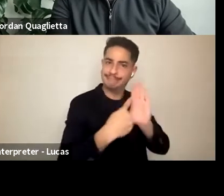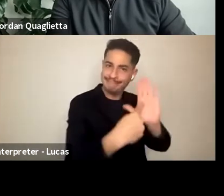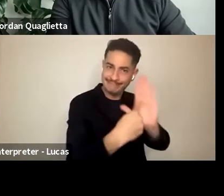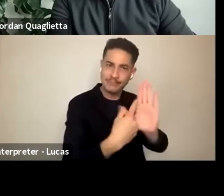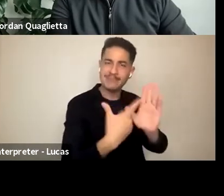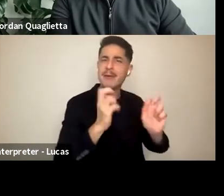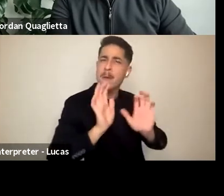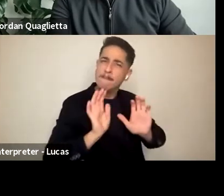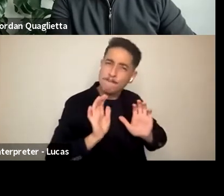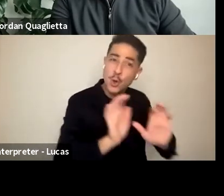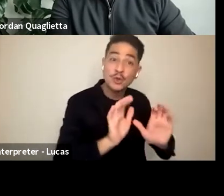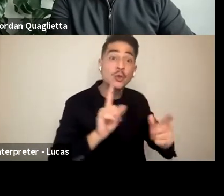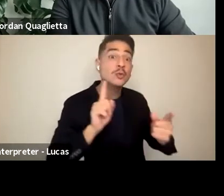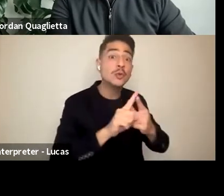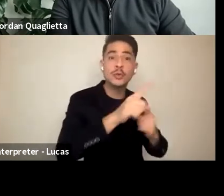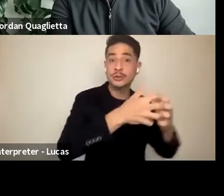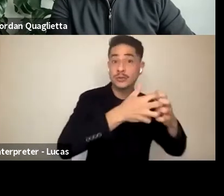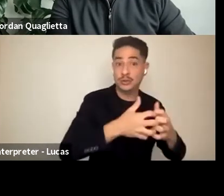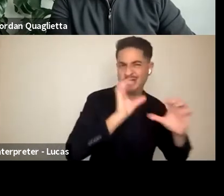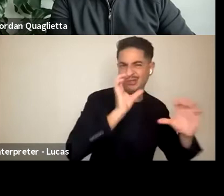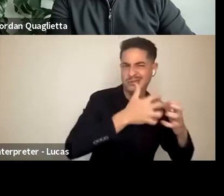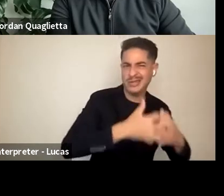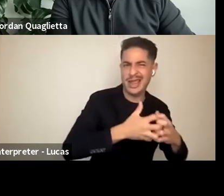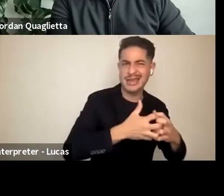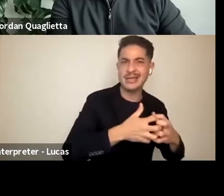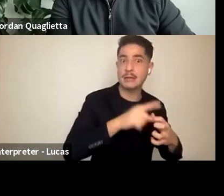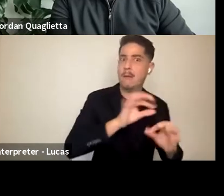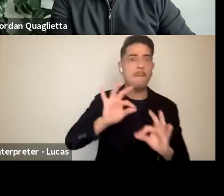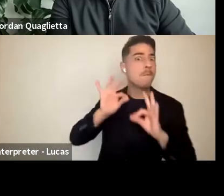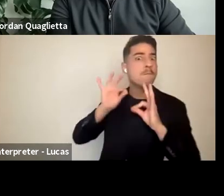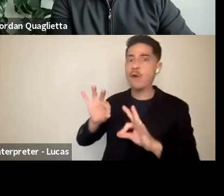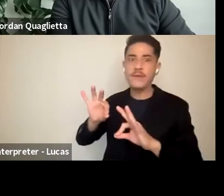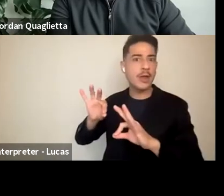the search engines. They're going to be thrilled. They're not going to wait several months.